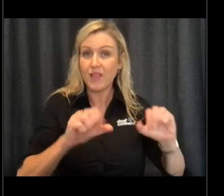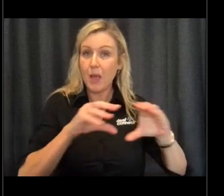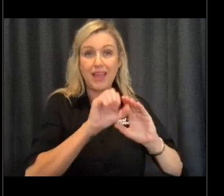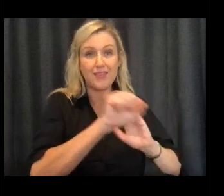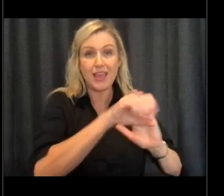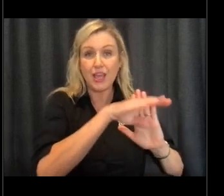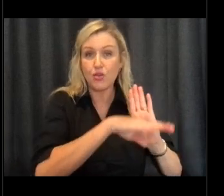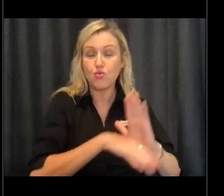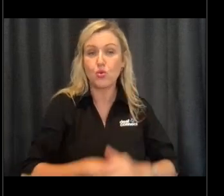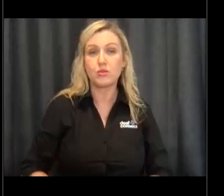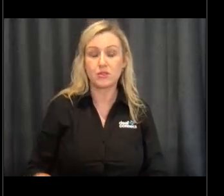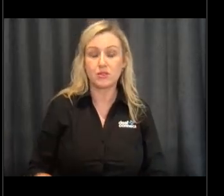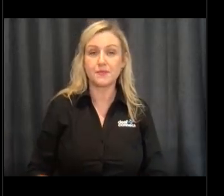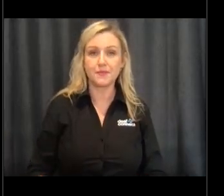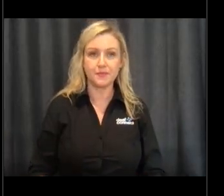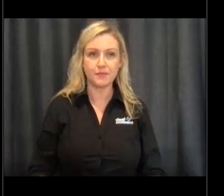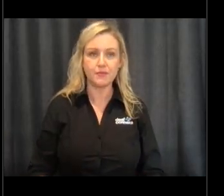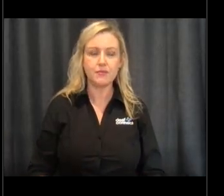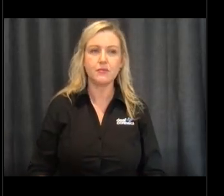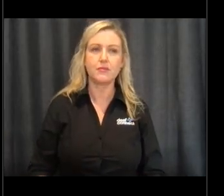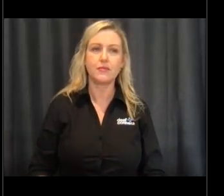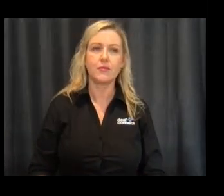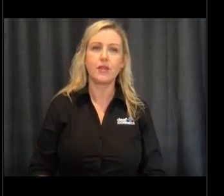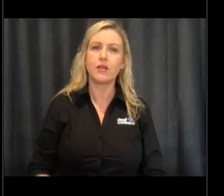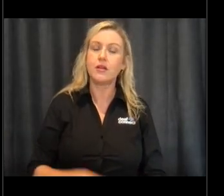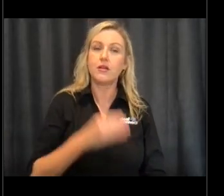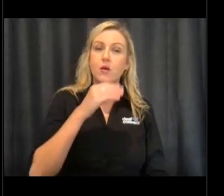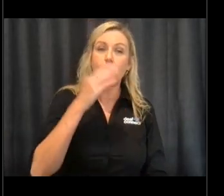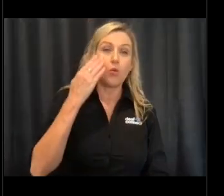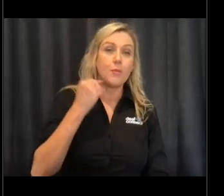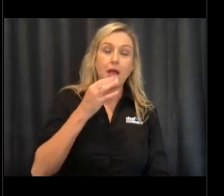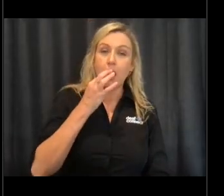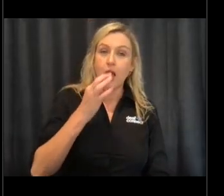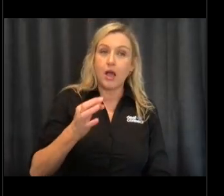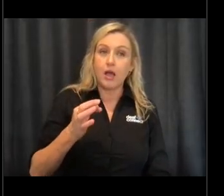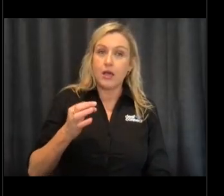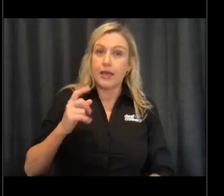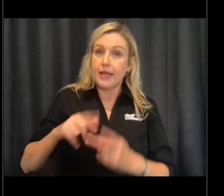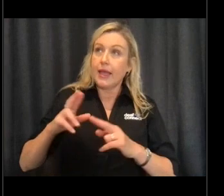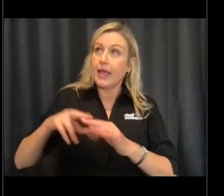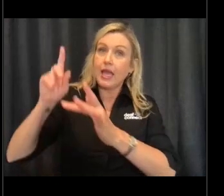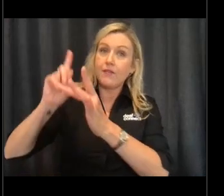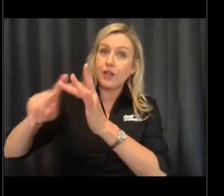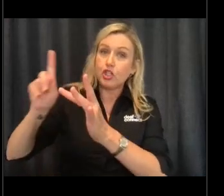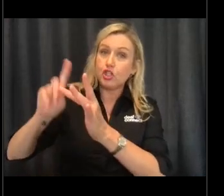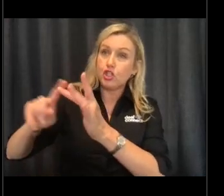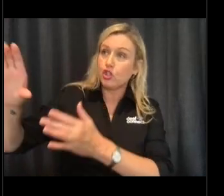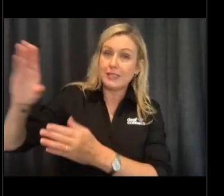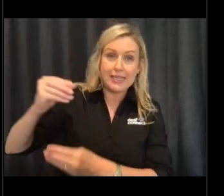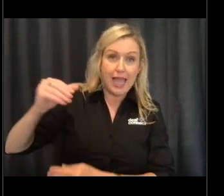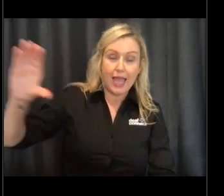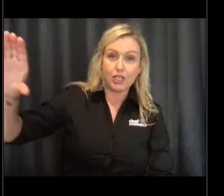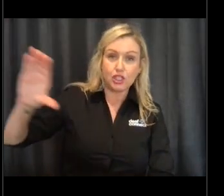And, Paul, is your mortgage holder notified when you get a cash settlement or are you legally obliged to notify them yourself?